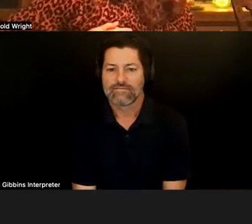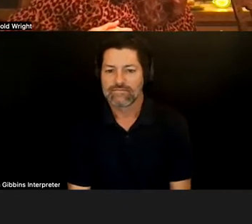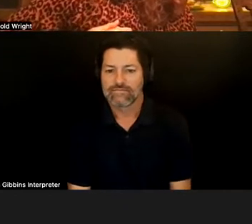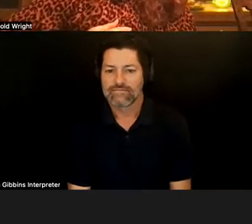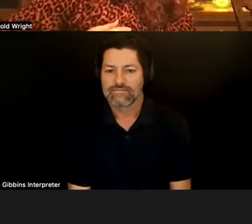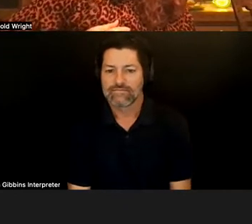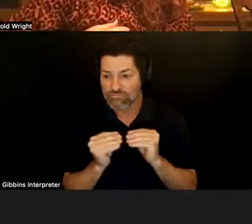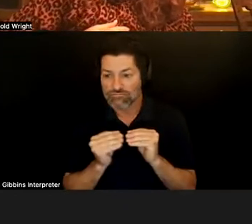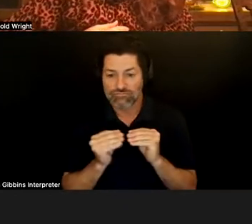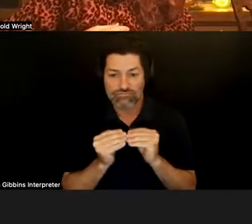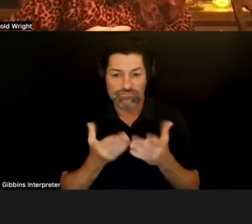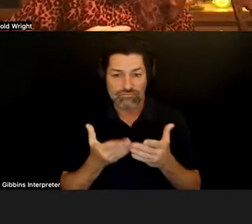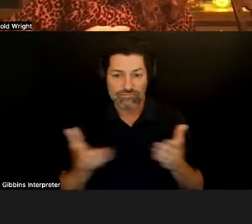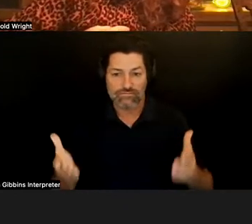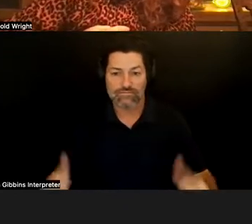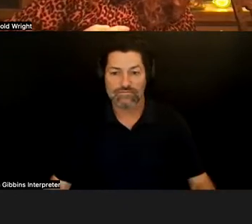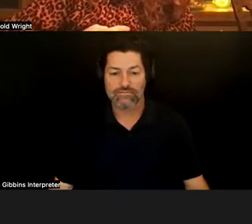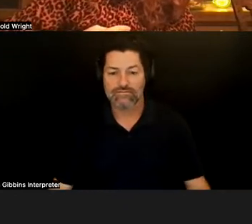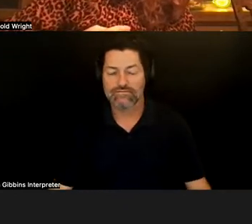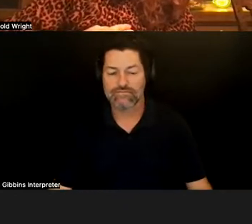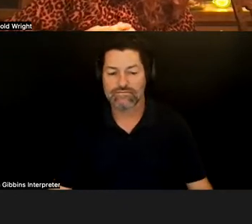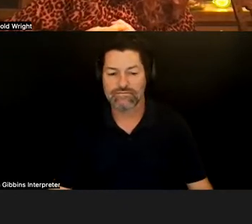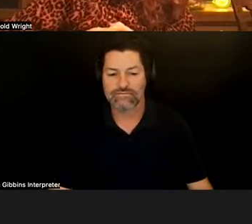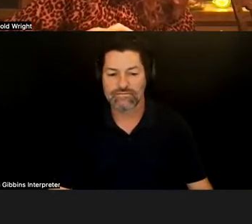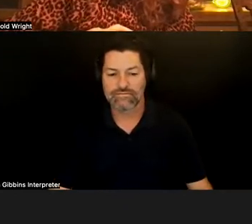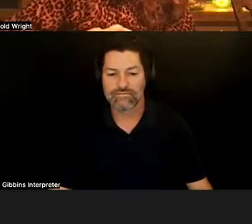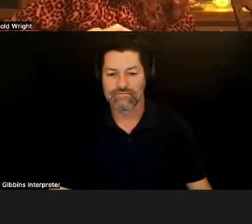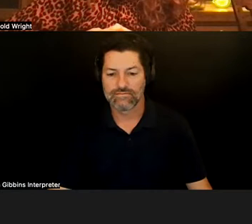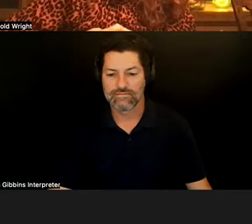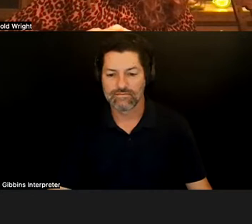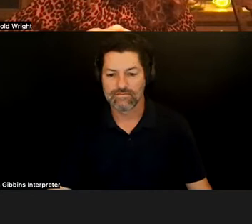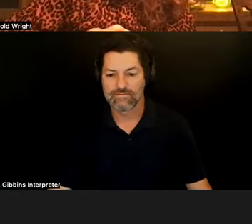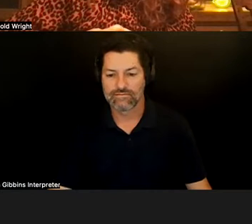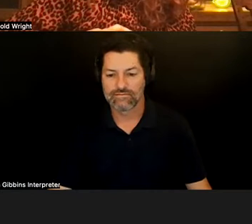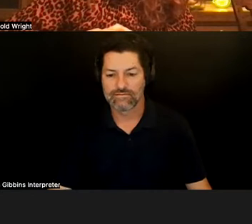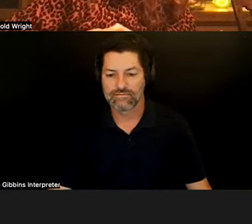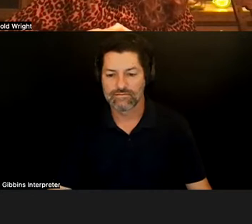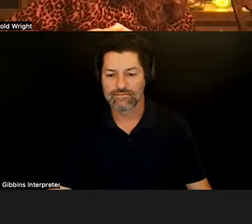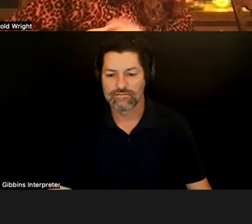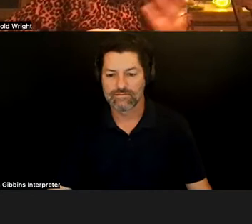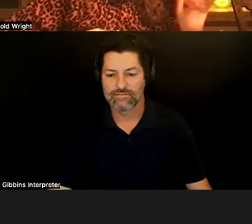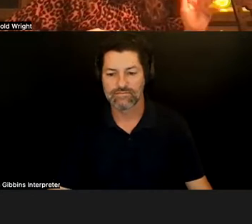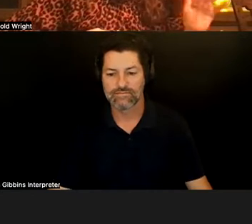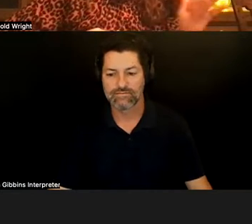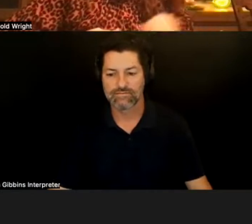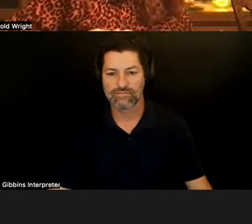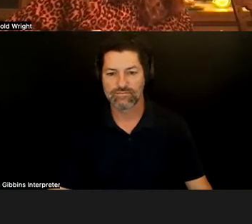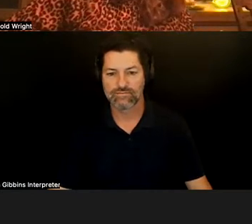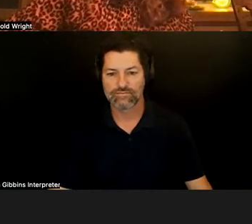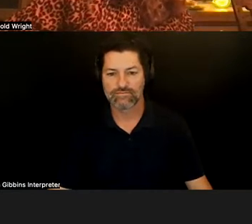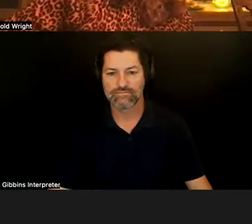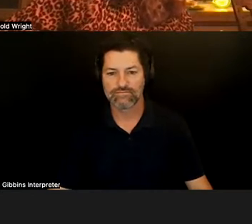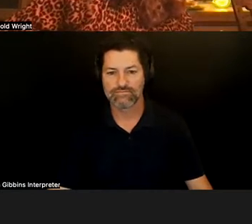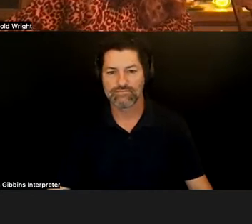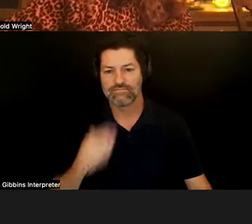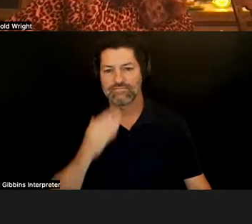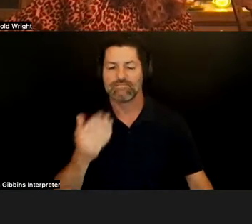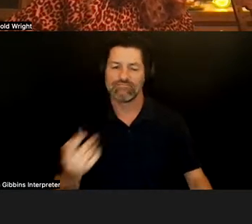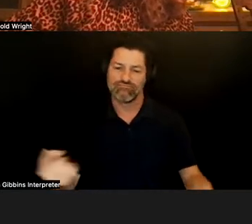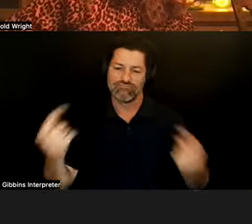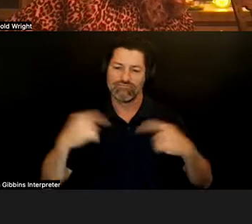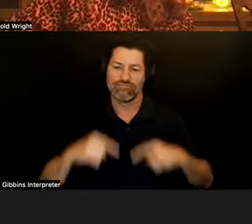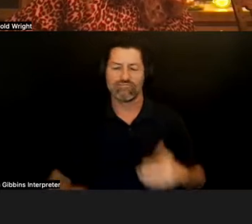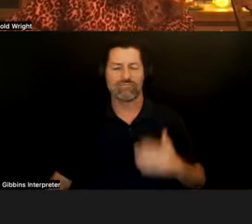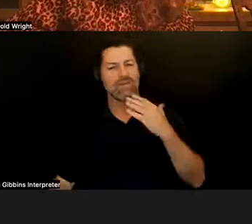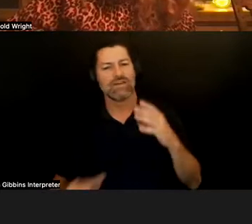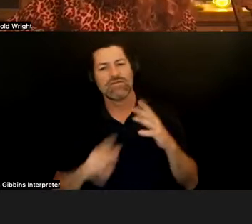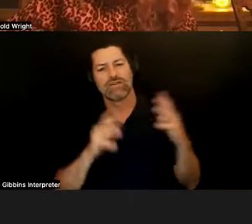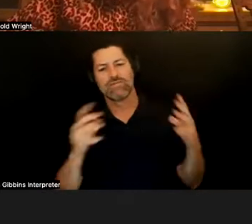20:29:52 Thanks so much. we've got for coming thank you very much, thank you guys.